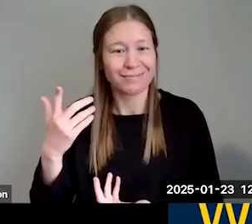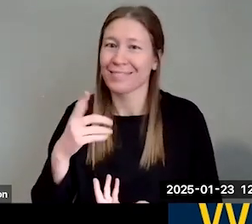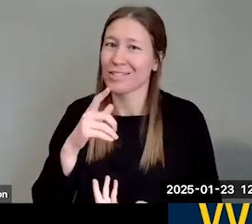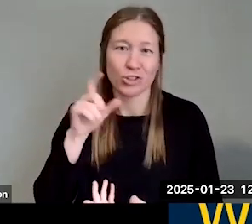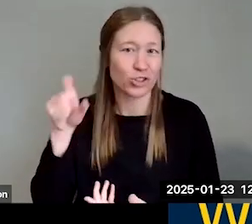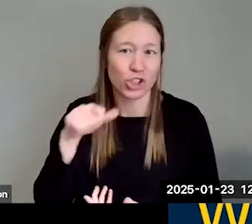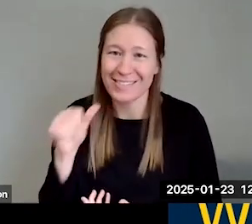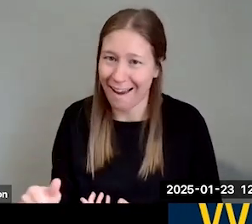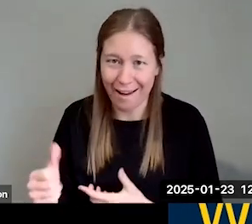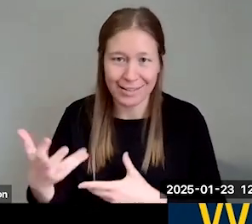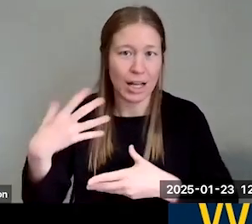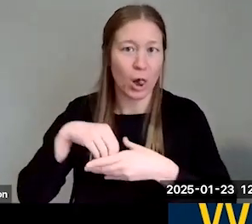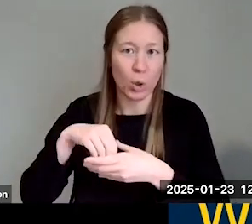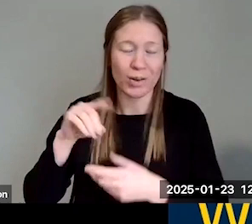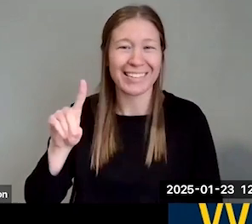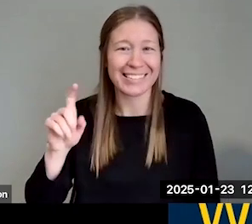to your supervisor or instructor.